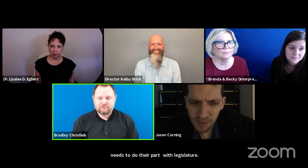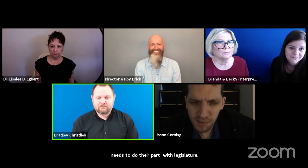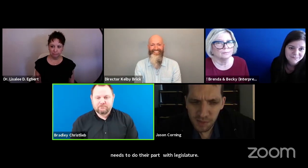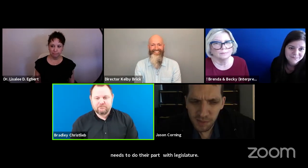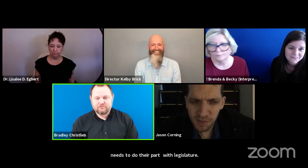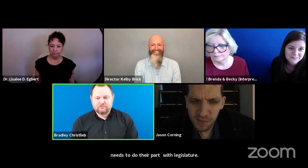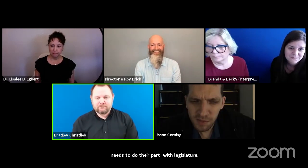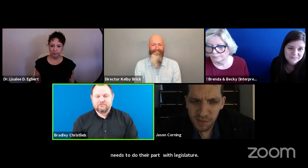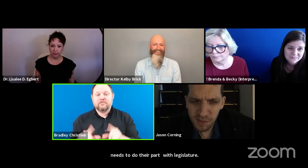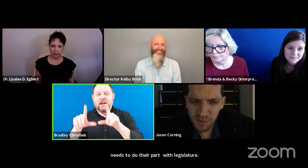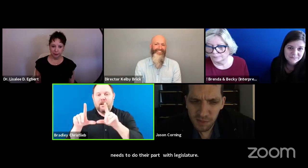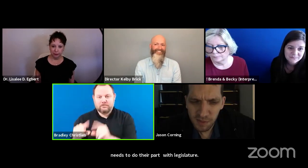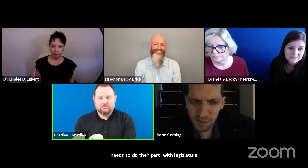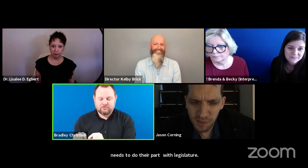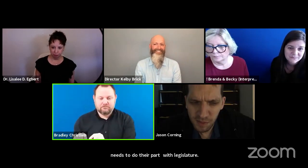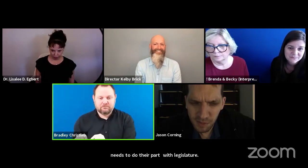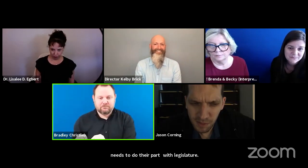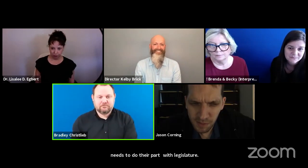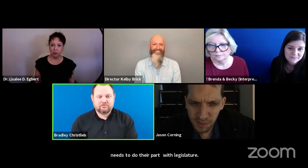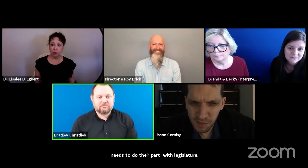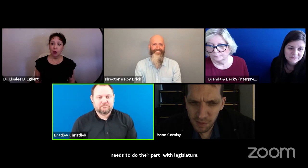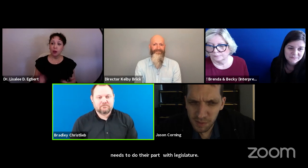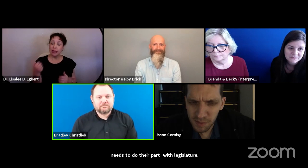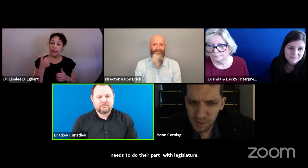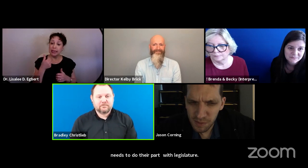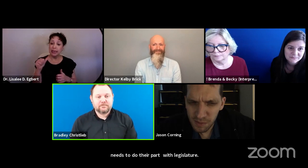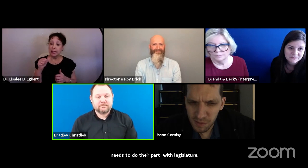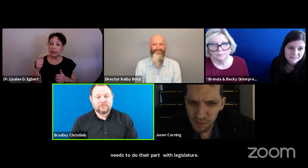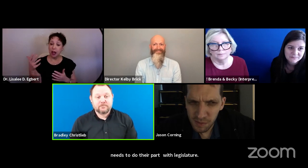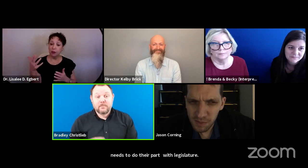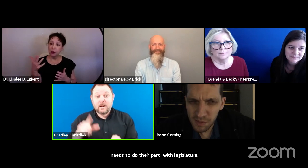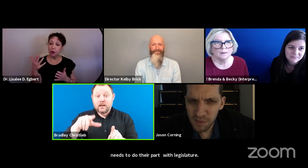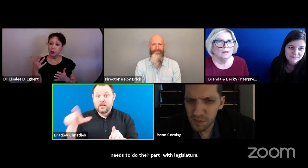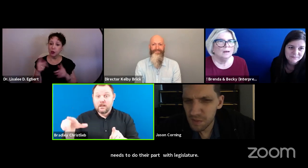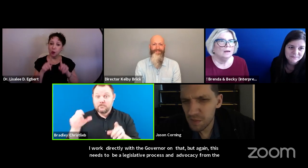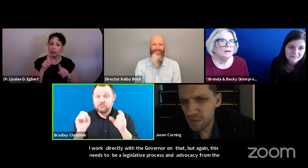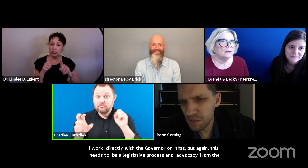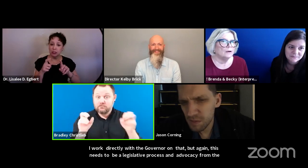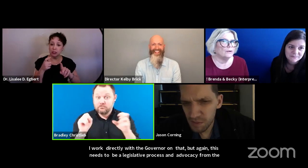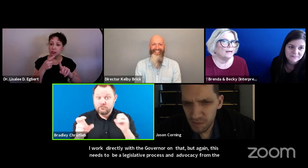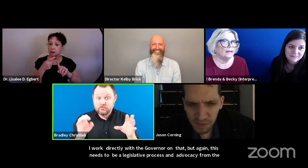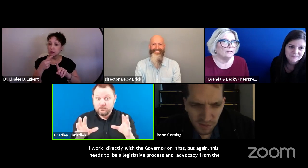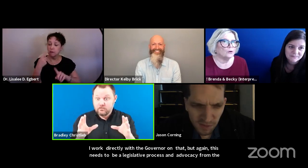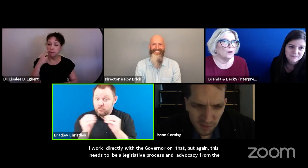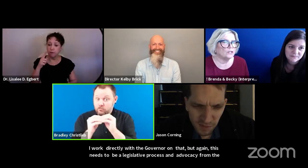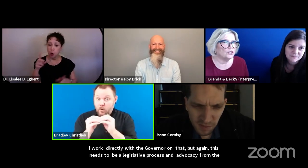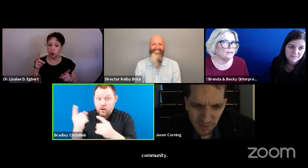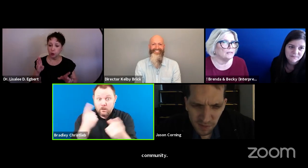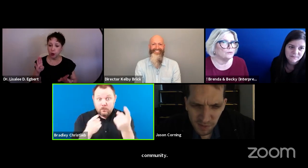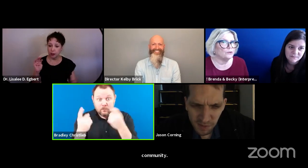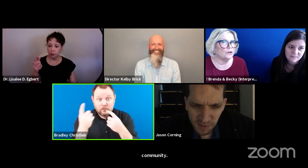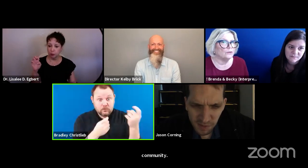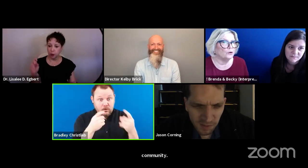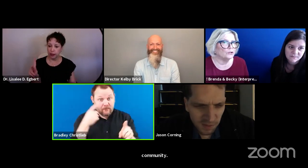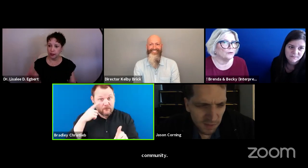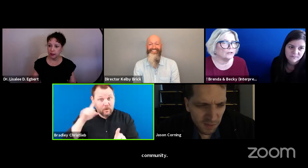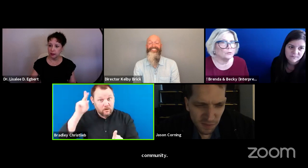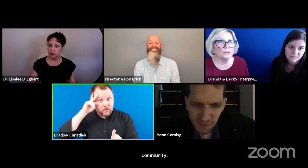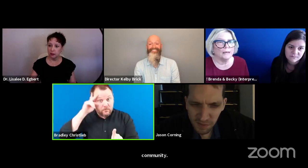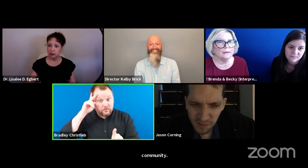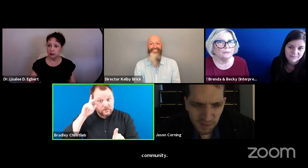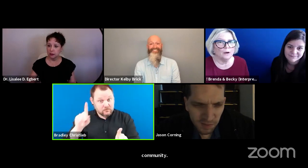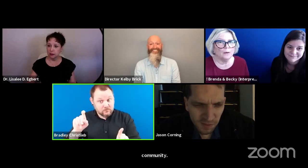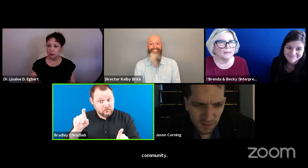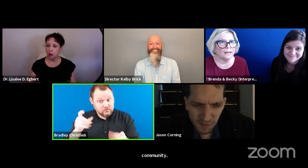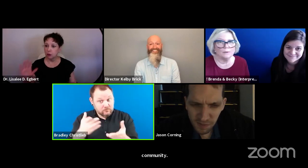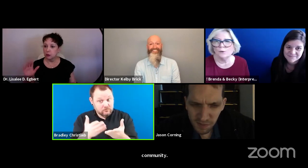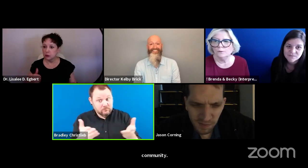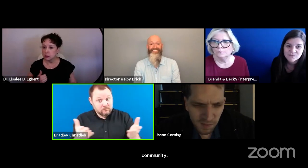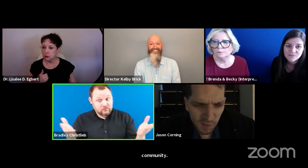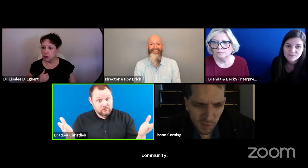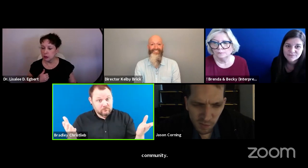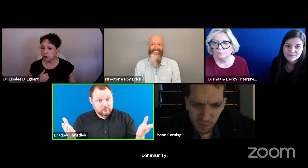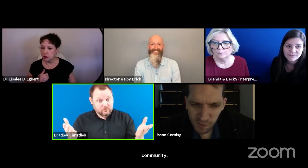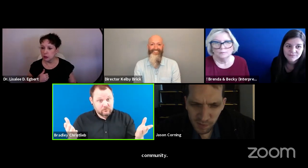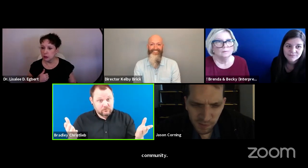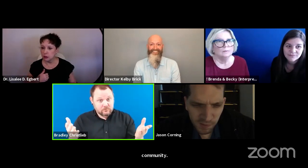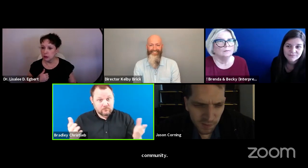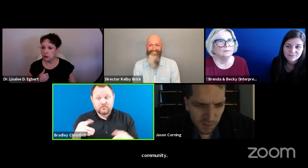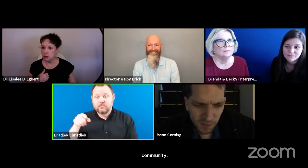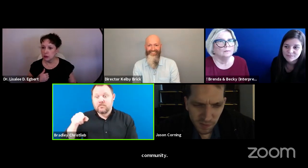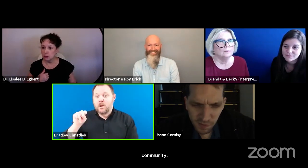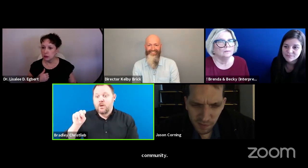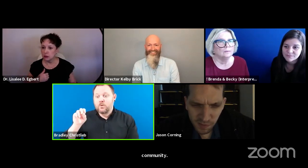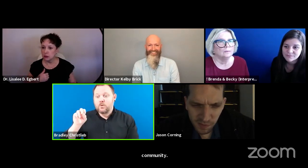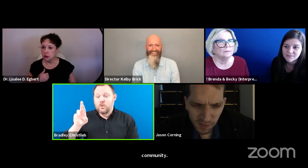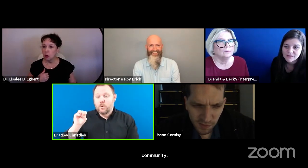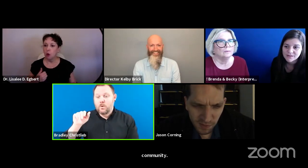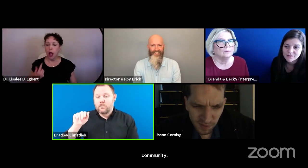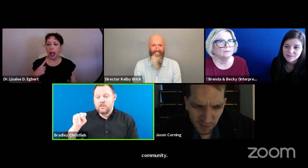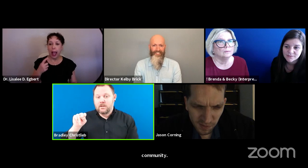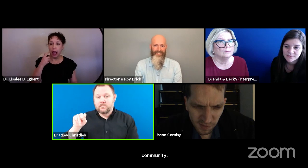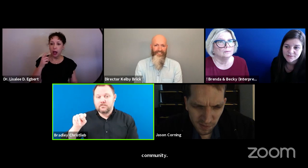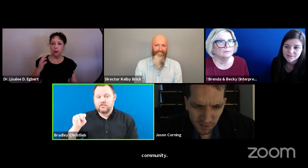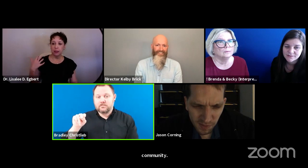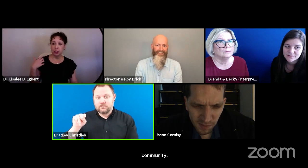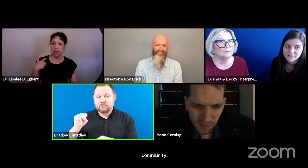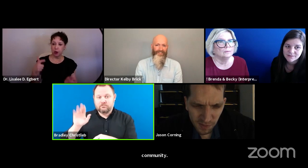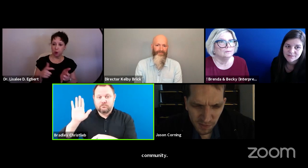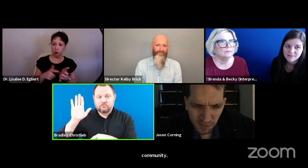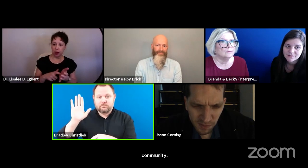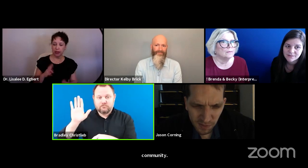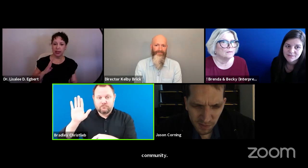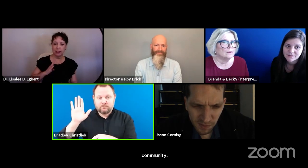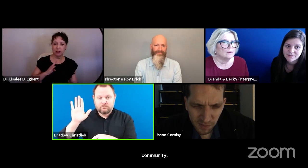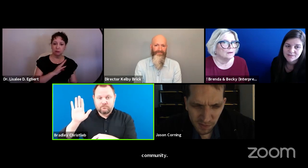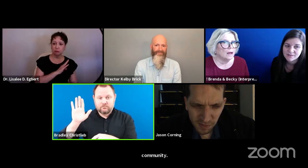Are there any other questions for Director Brick from the council?